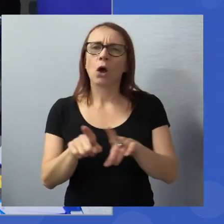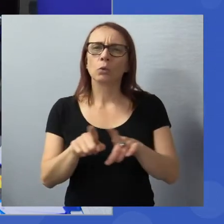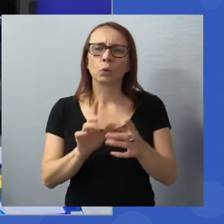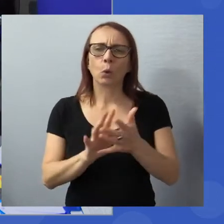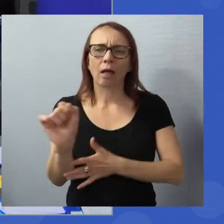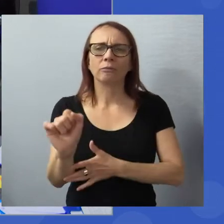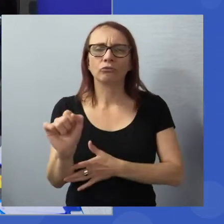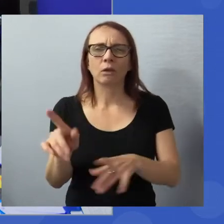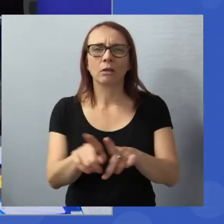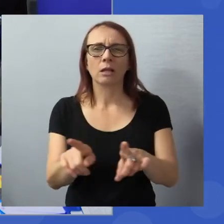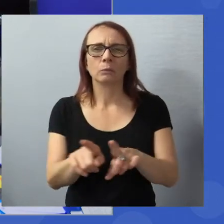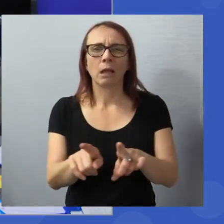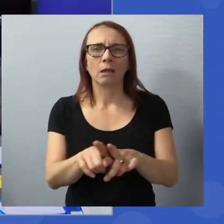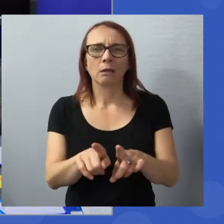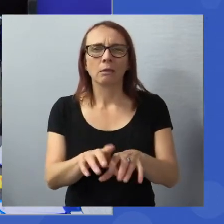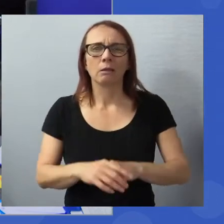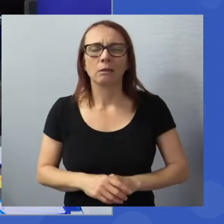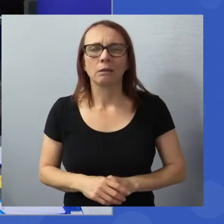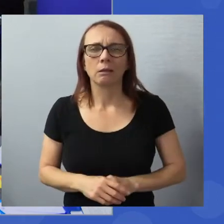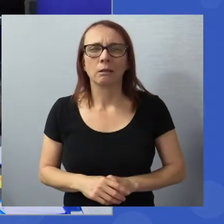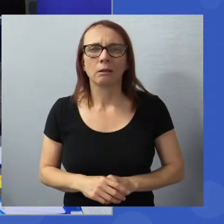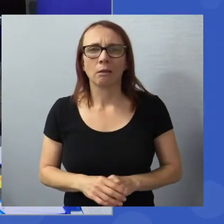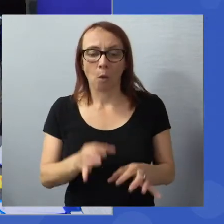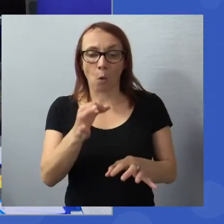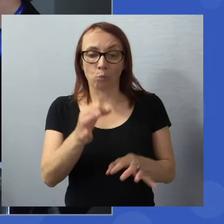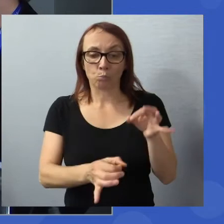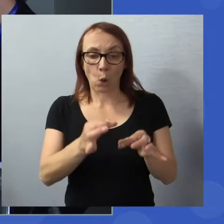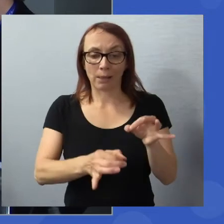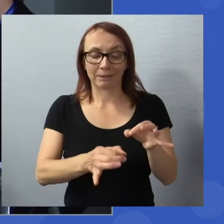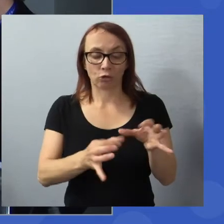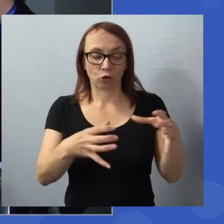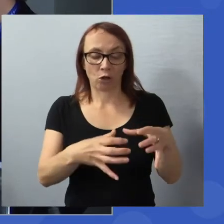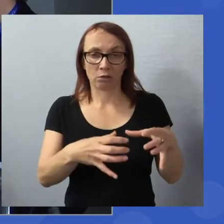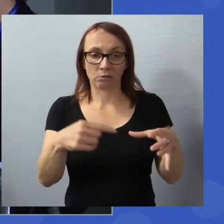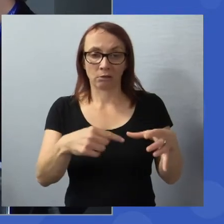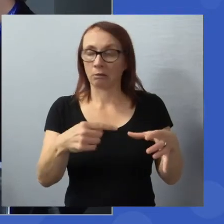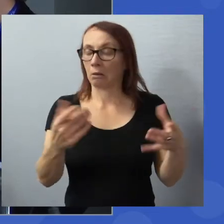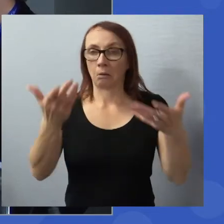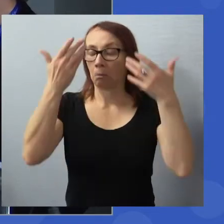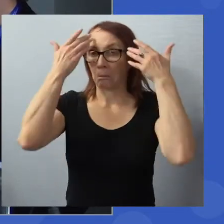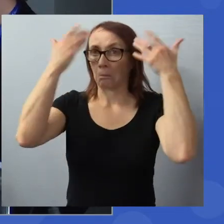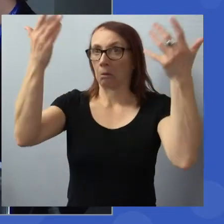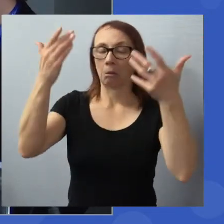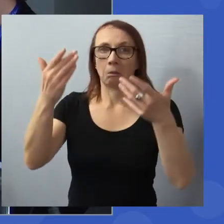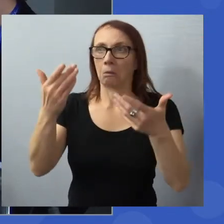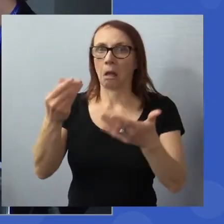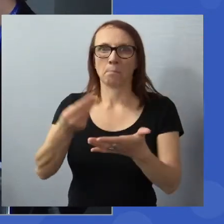which is that when politicians commence if however they often don't have the full knowledge of well how much money really is or what leave us can we pull